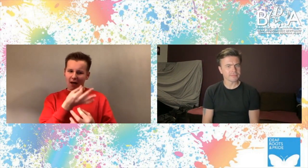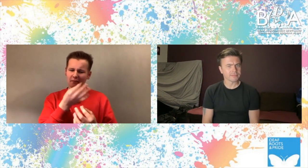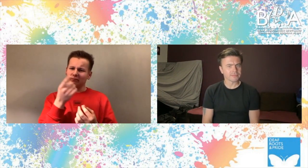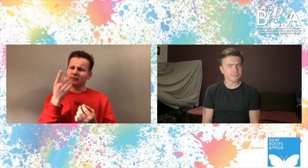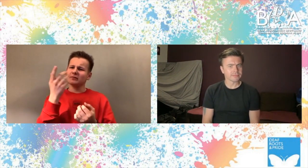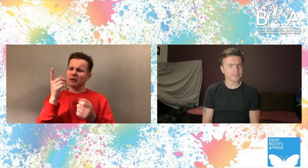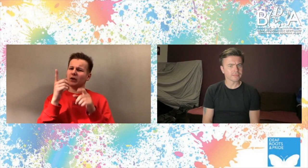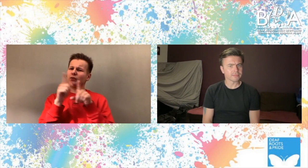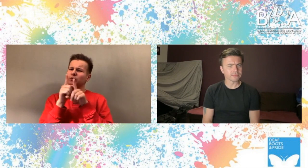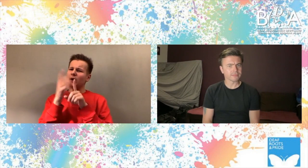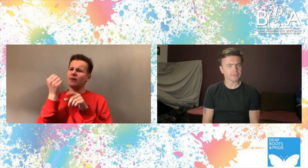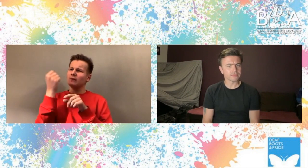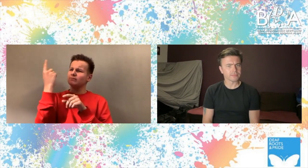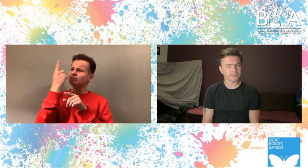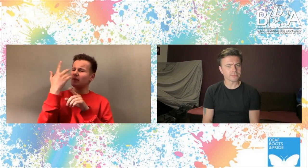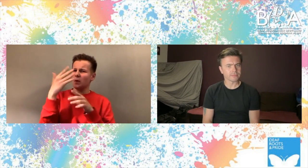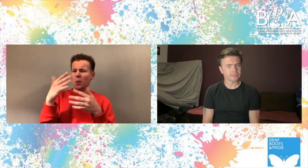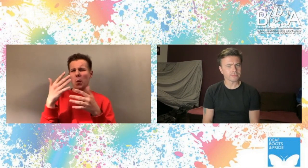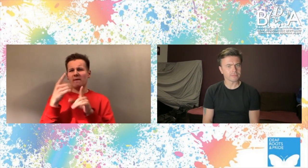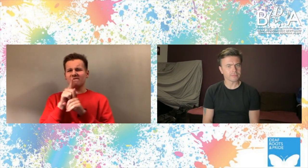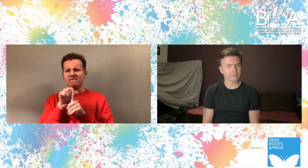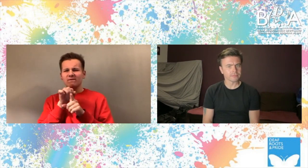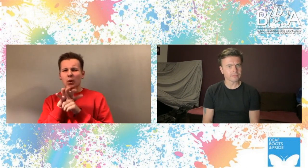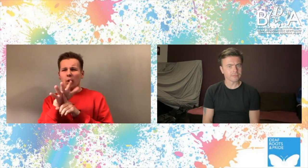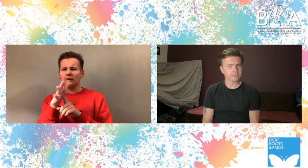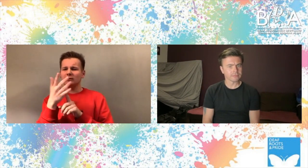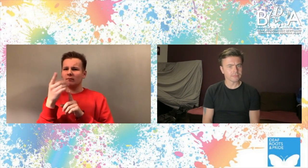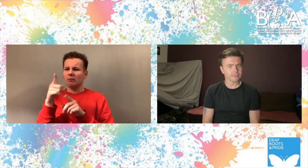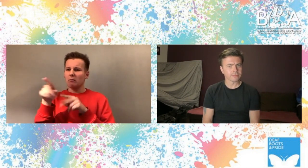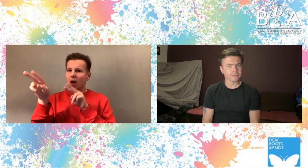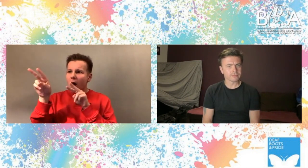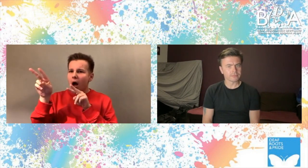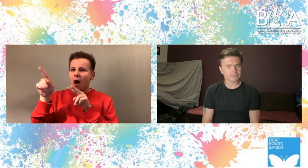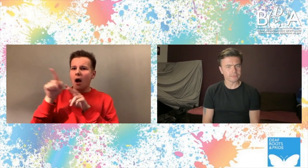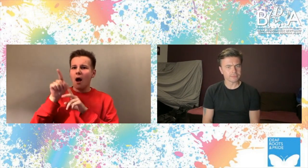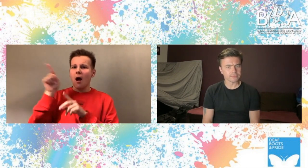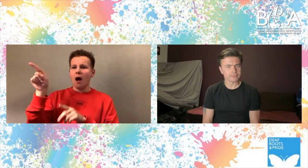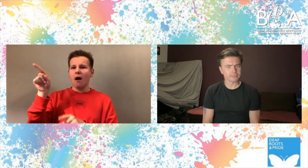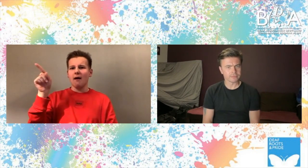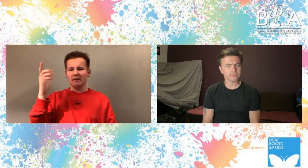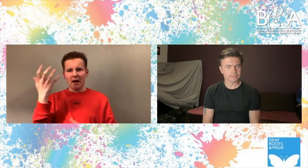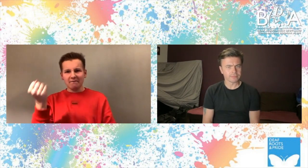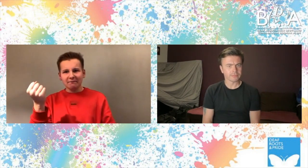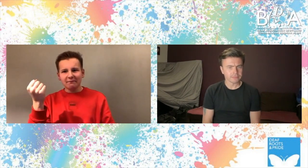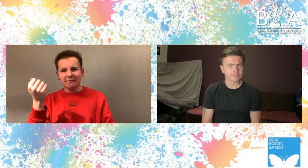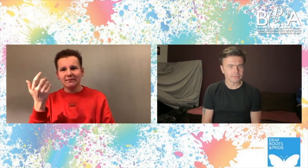filmmaking too. Is there anybody that really influenced you?